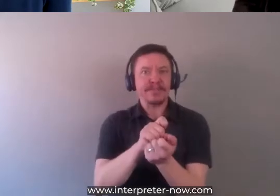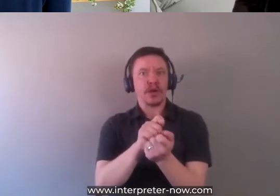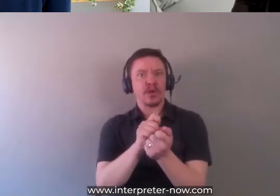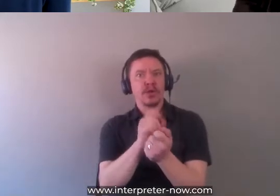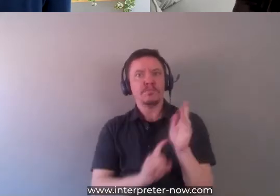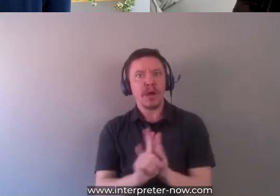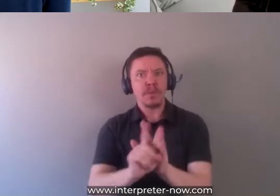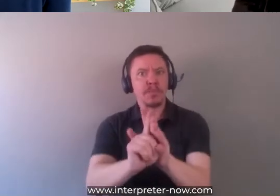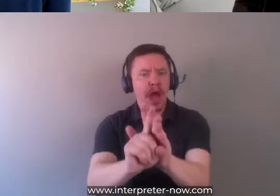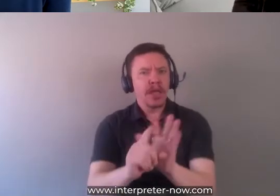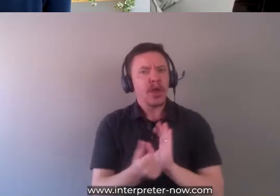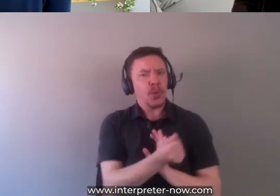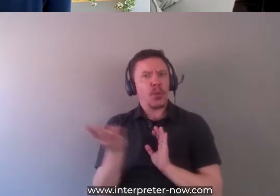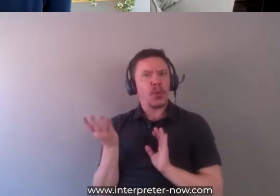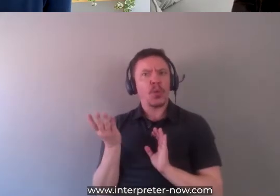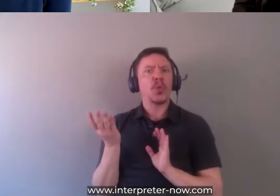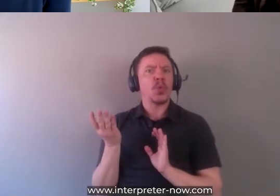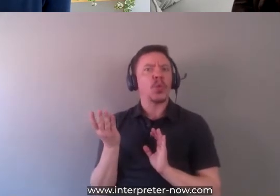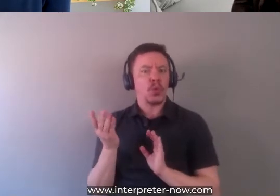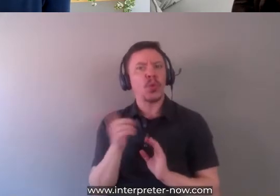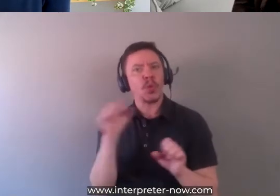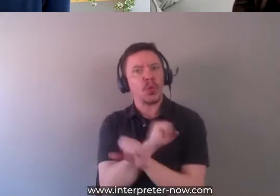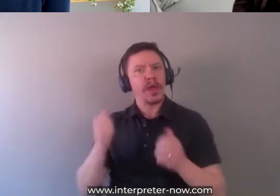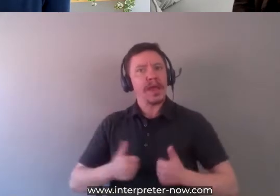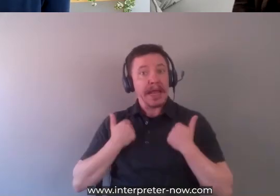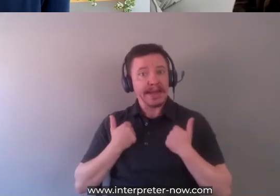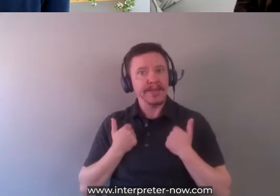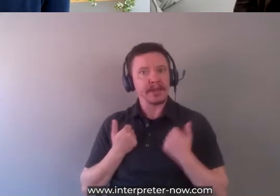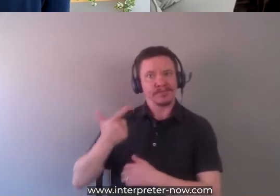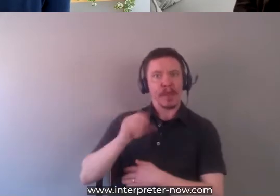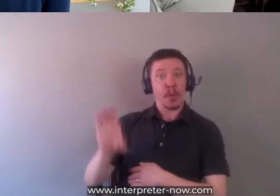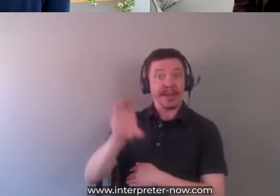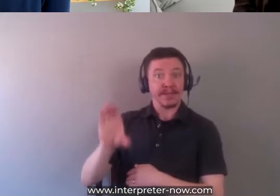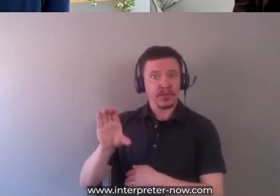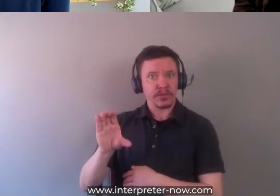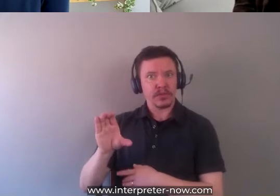There are few of us today who are living in the 21st century who haven't had an experience